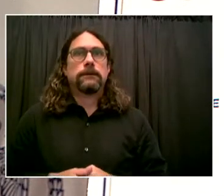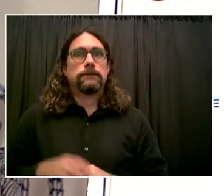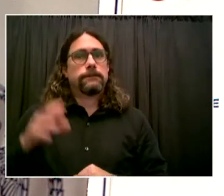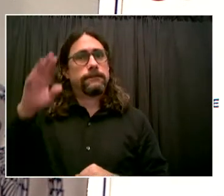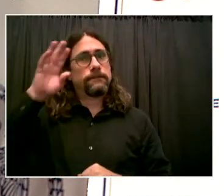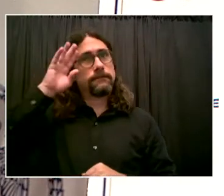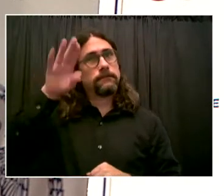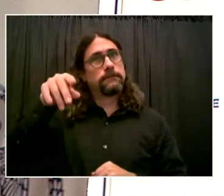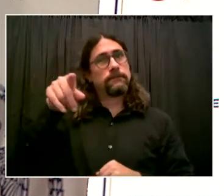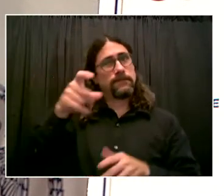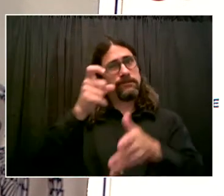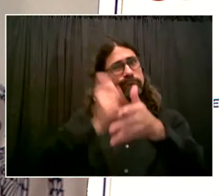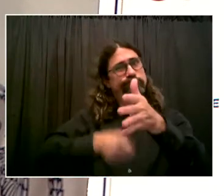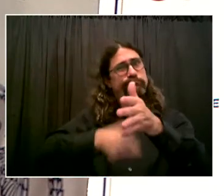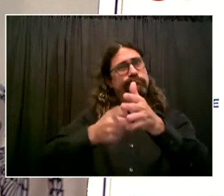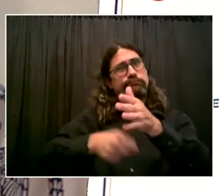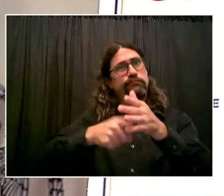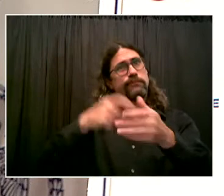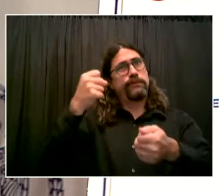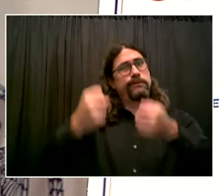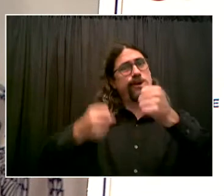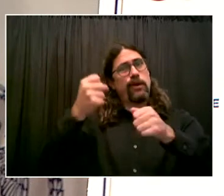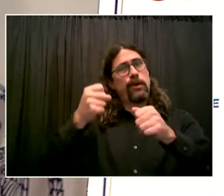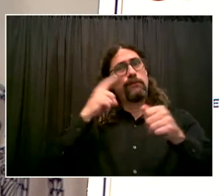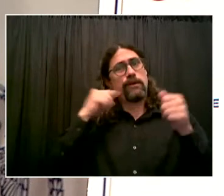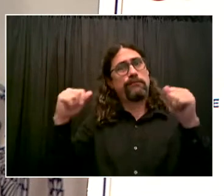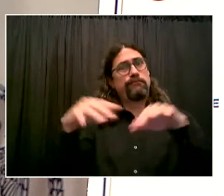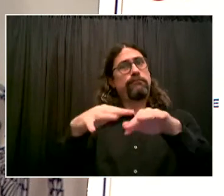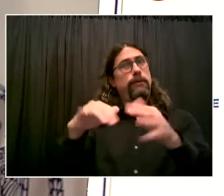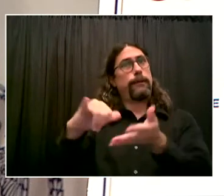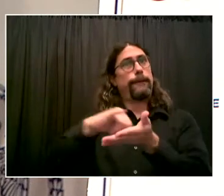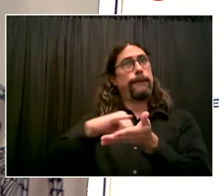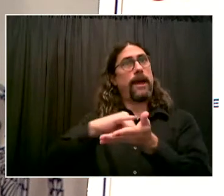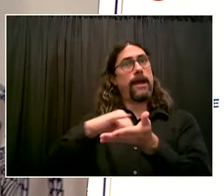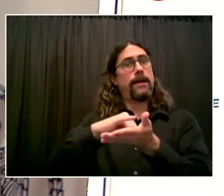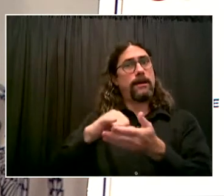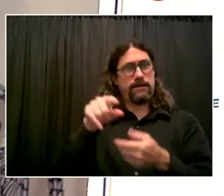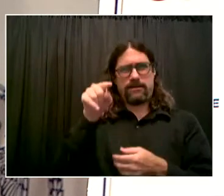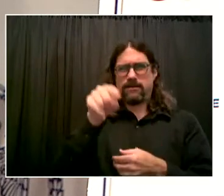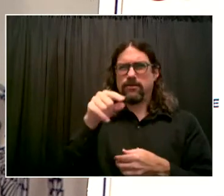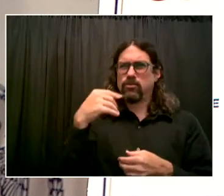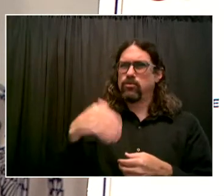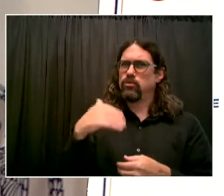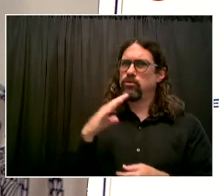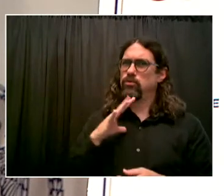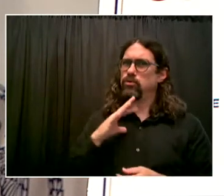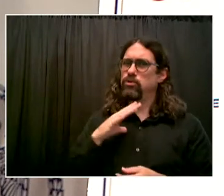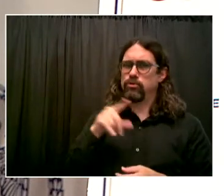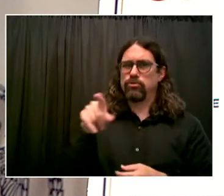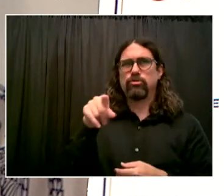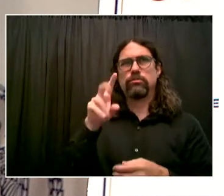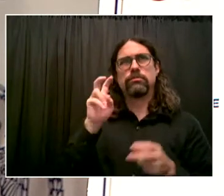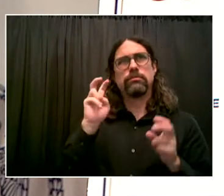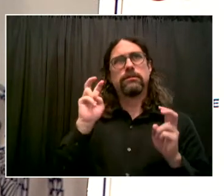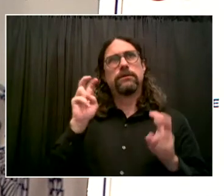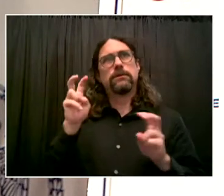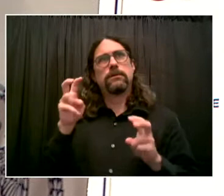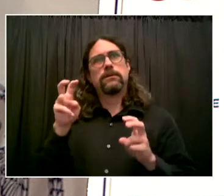THE THING AGAIN, VACCINATOIN S I GOING TO THE